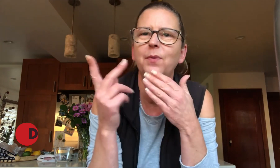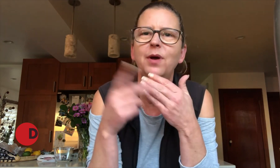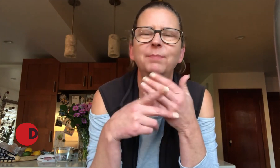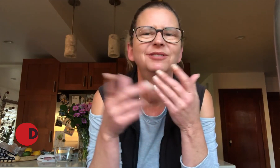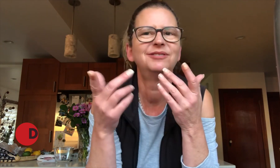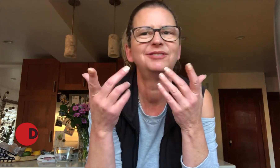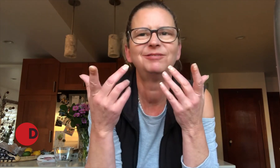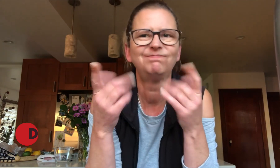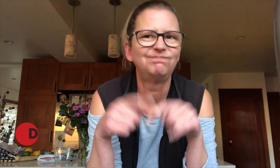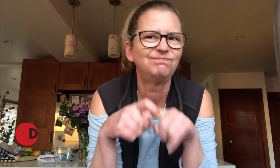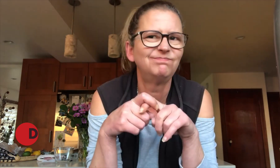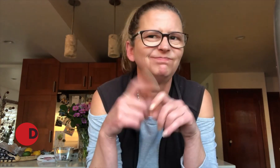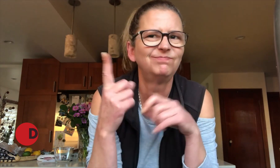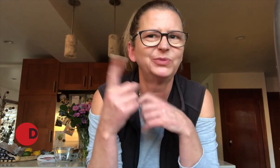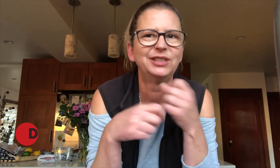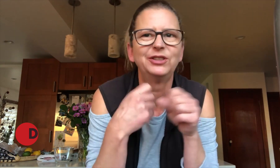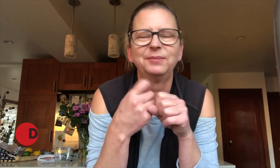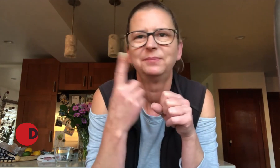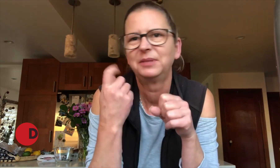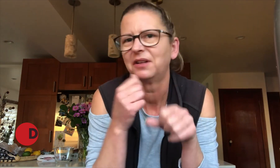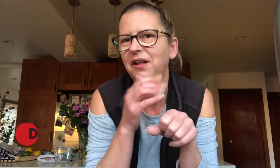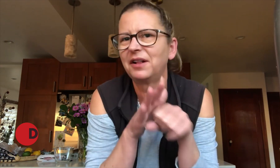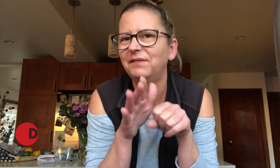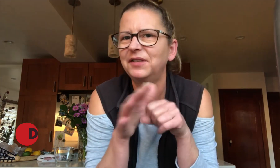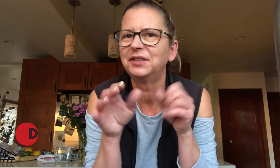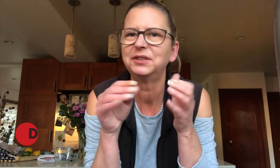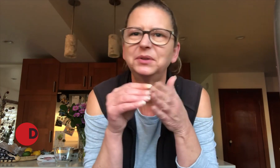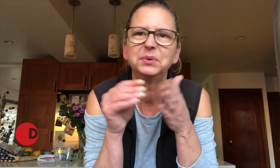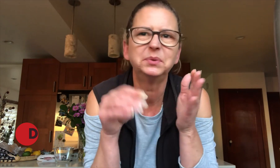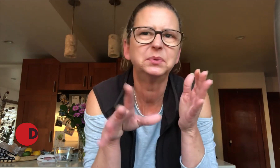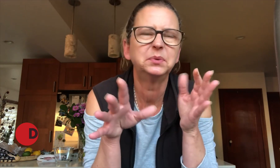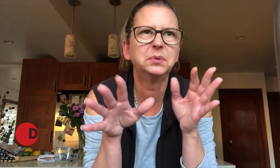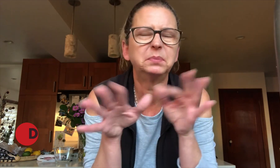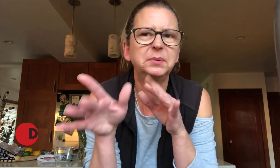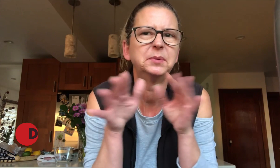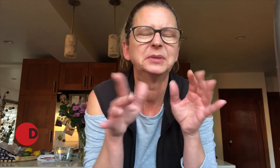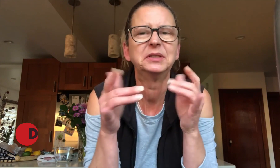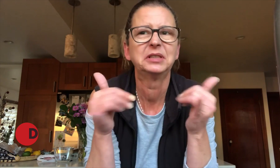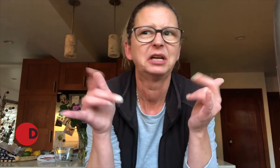their interpreting program for one year because they don't have